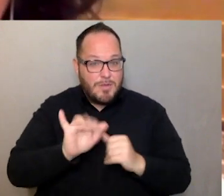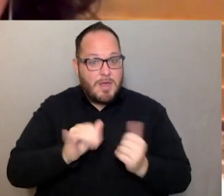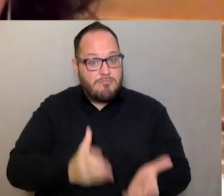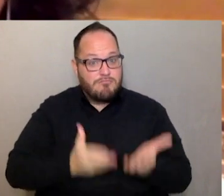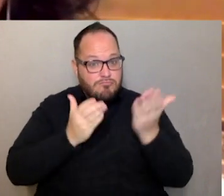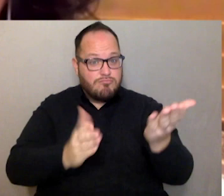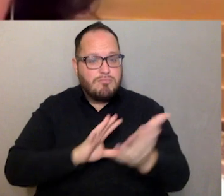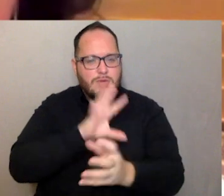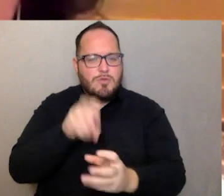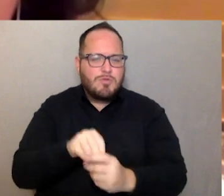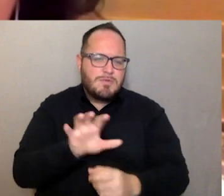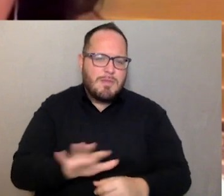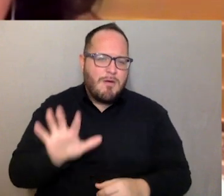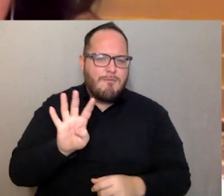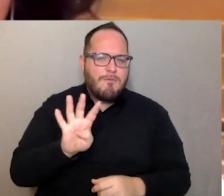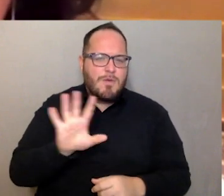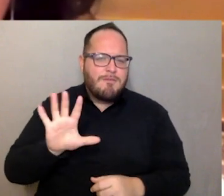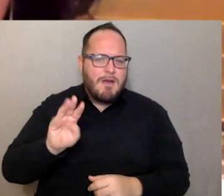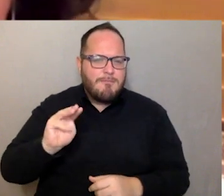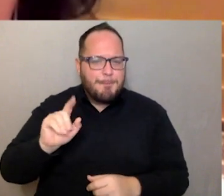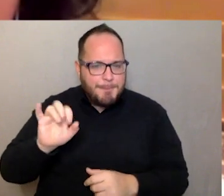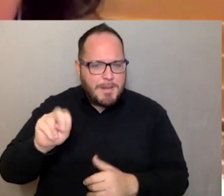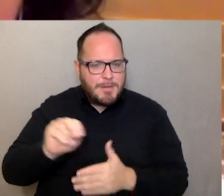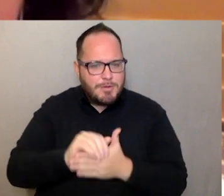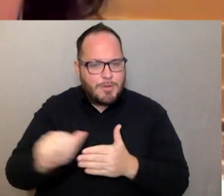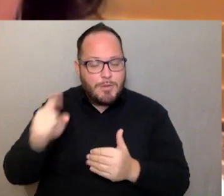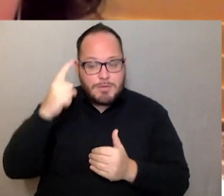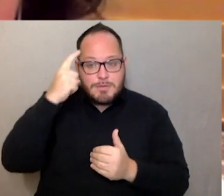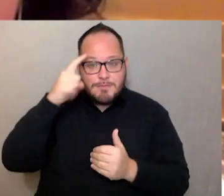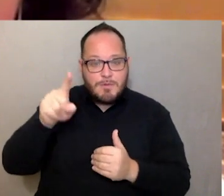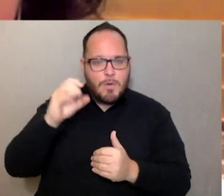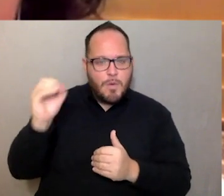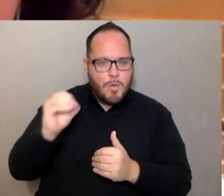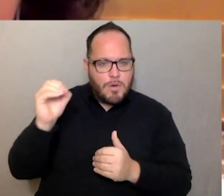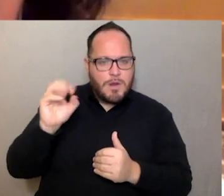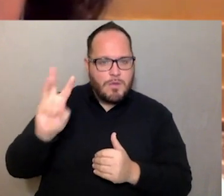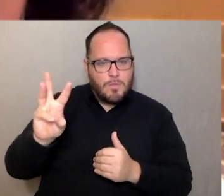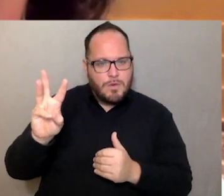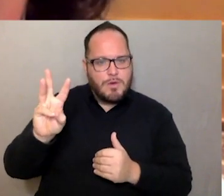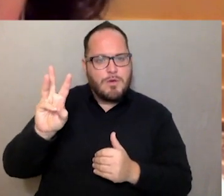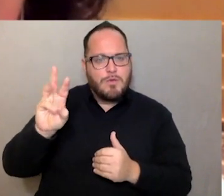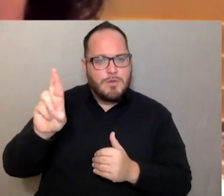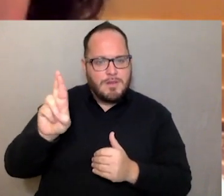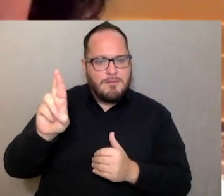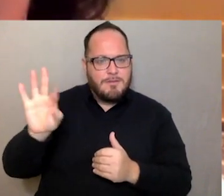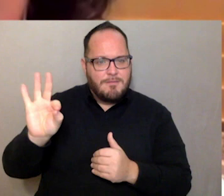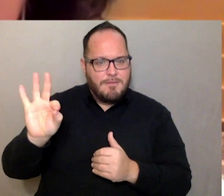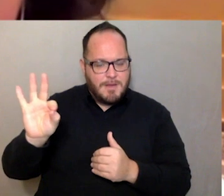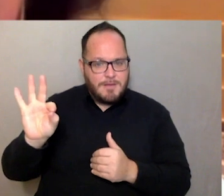I THINK IT'S AN ADDITIONAL $45 MILLION FOR THE OREGON WORKER RELIEF FUND. SO I'M LOOKING FORWARD TO